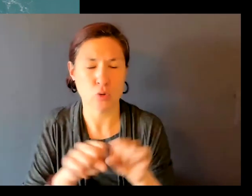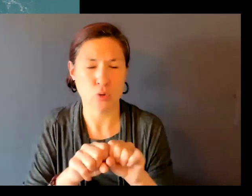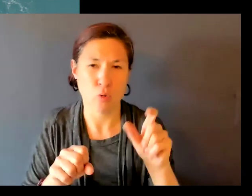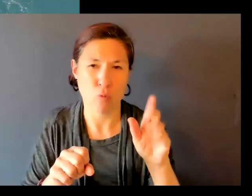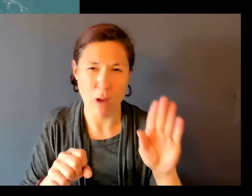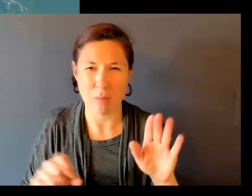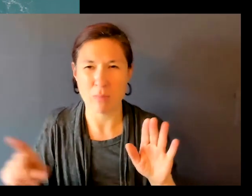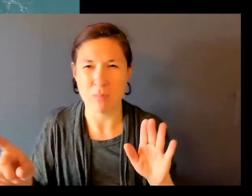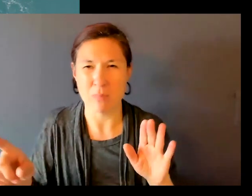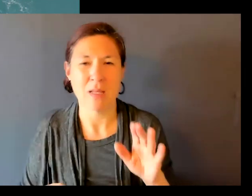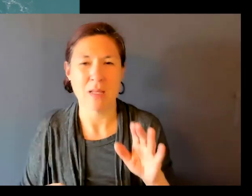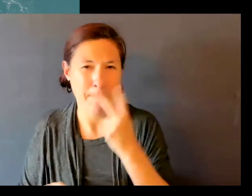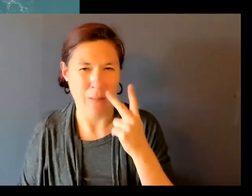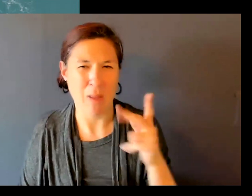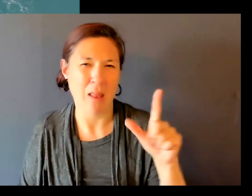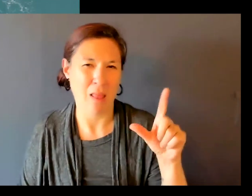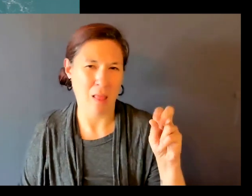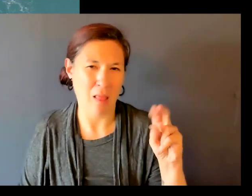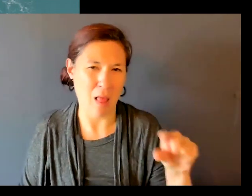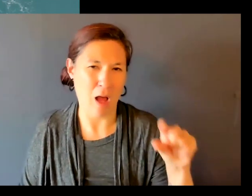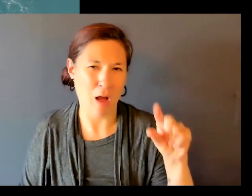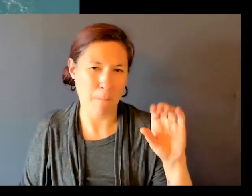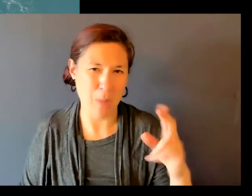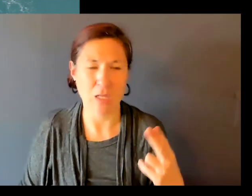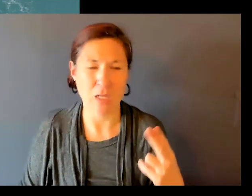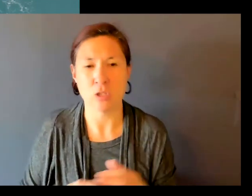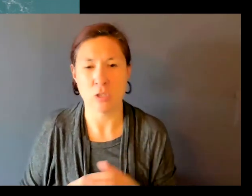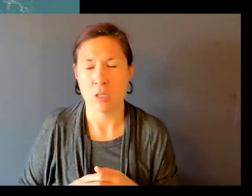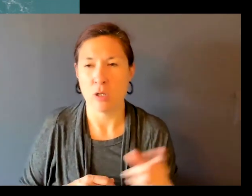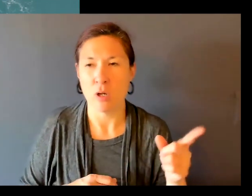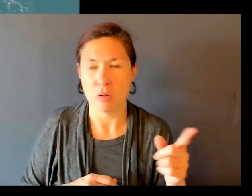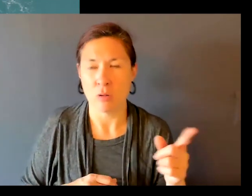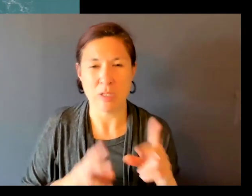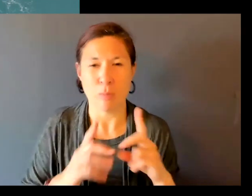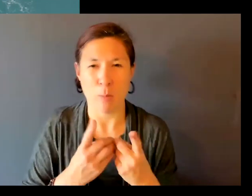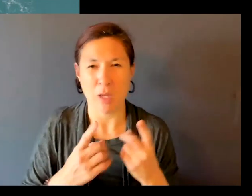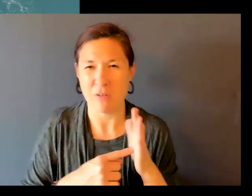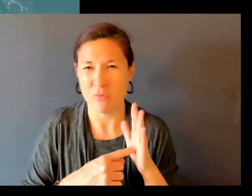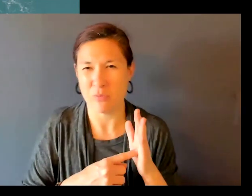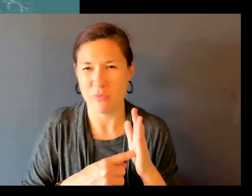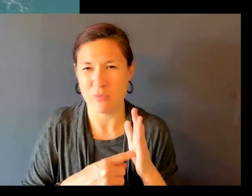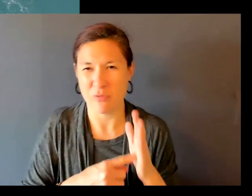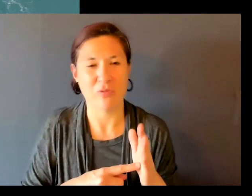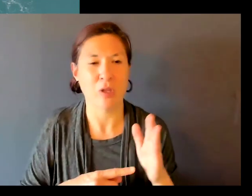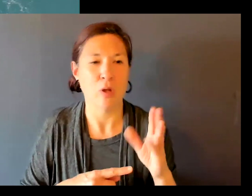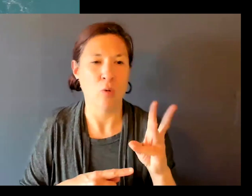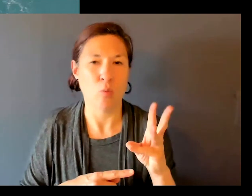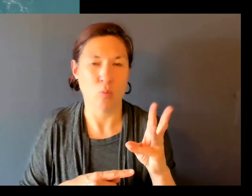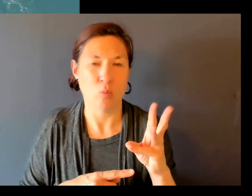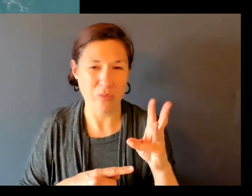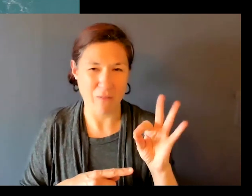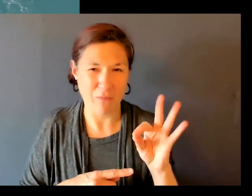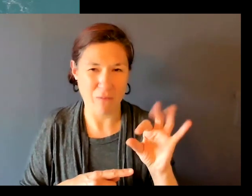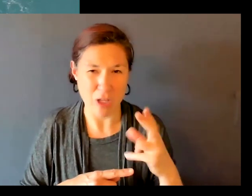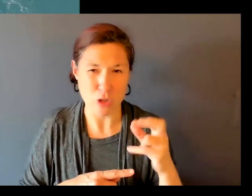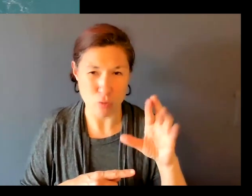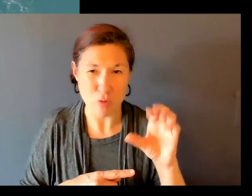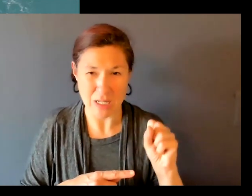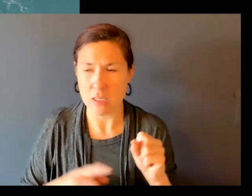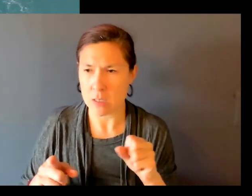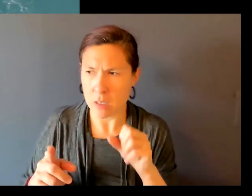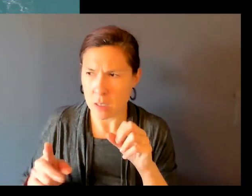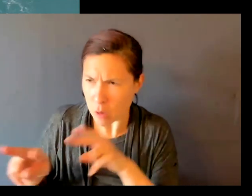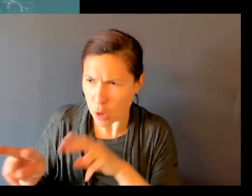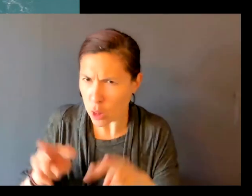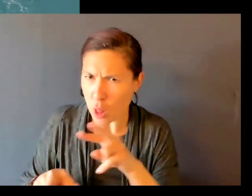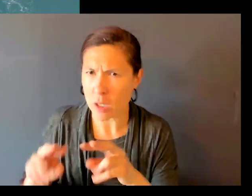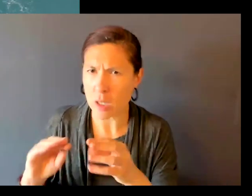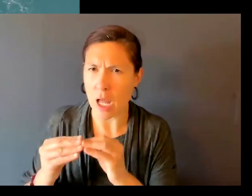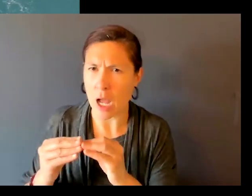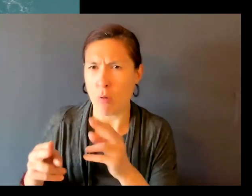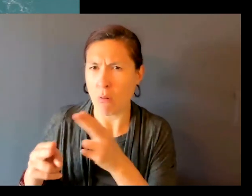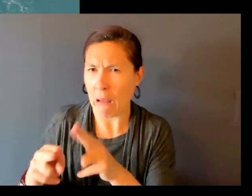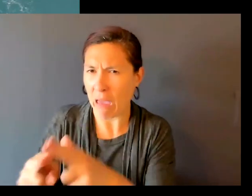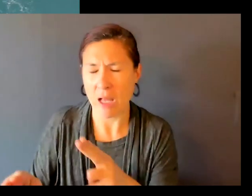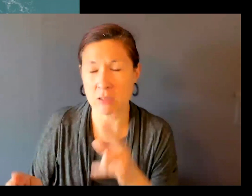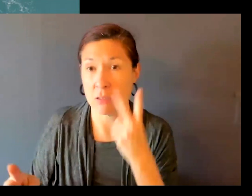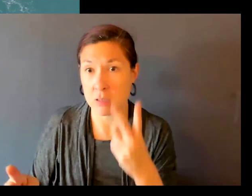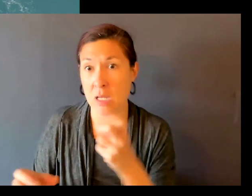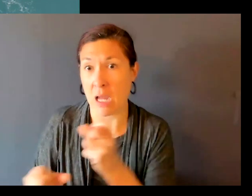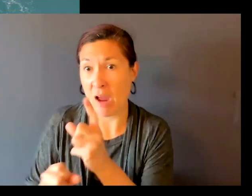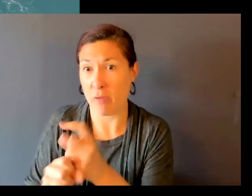And there are some hurdles that need to be figured out, what to do with the clean ash post-waste incineration on a large-scale. And that has to be worked out.